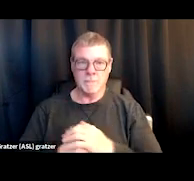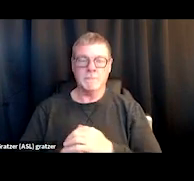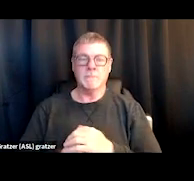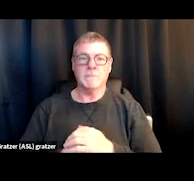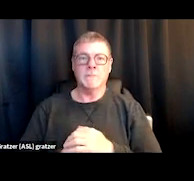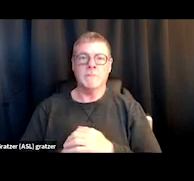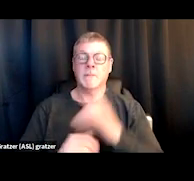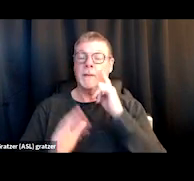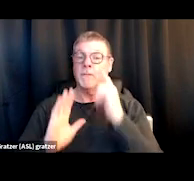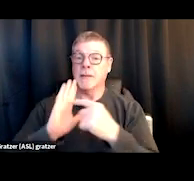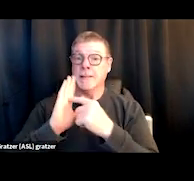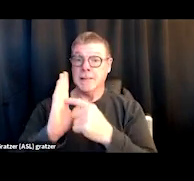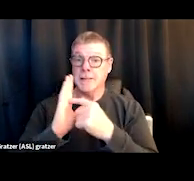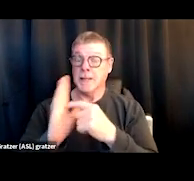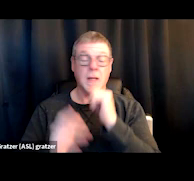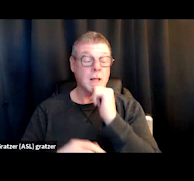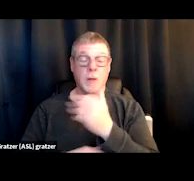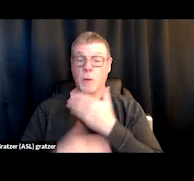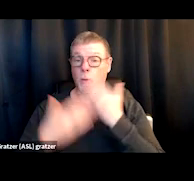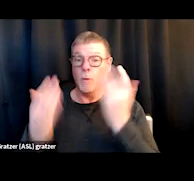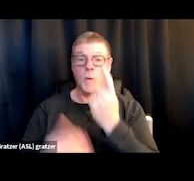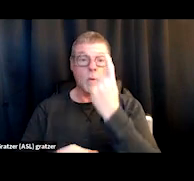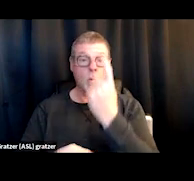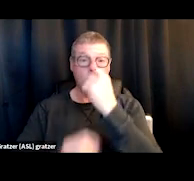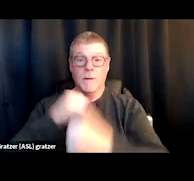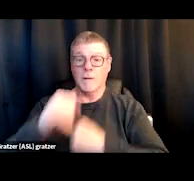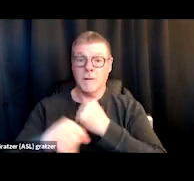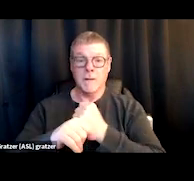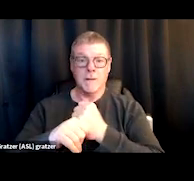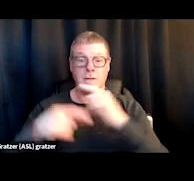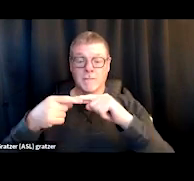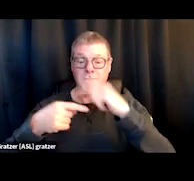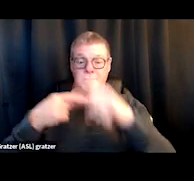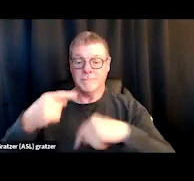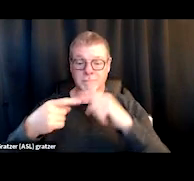for example, there's not one year-round shelter bed in the entire county.